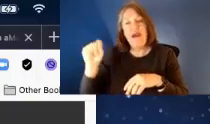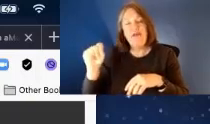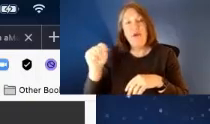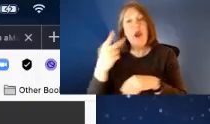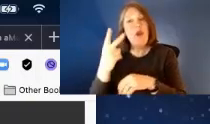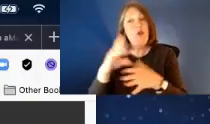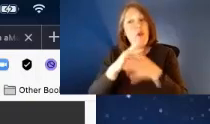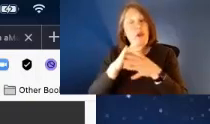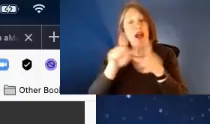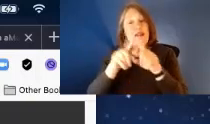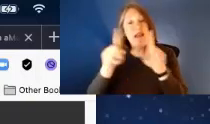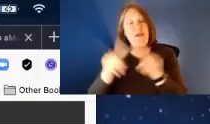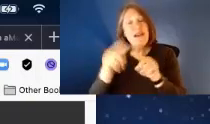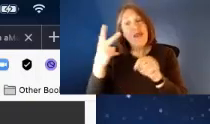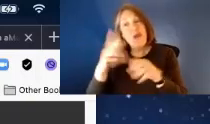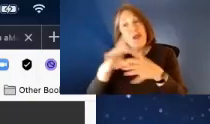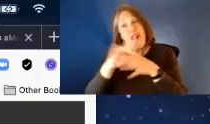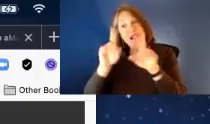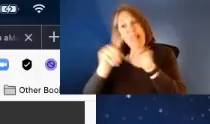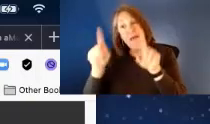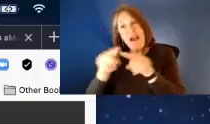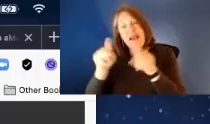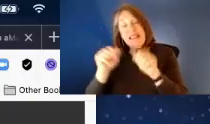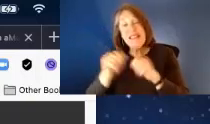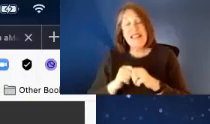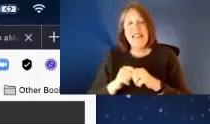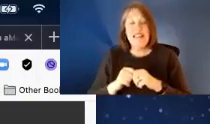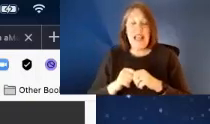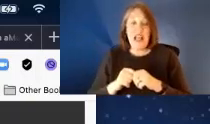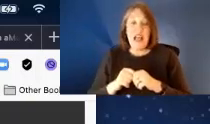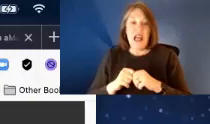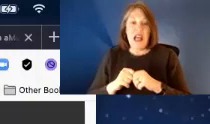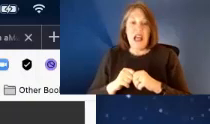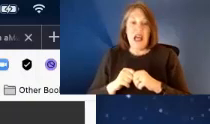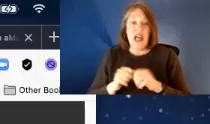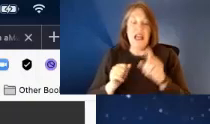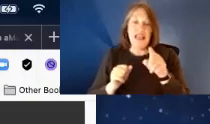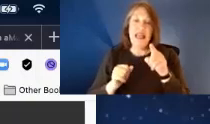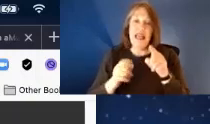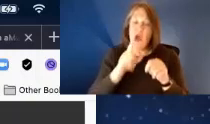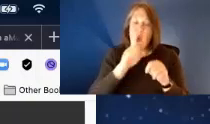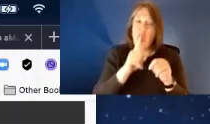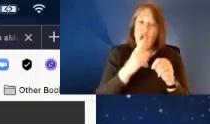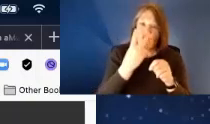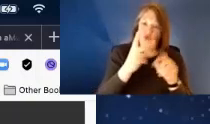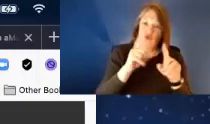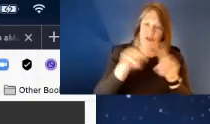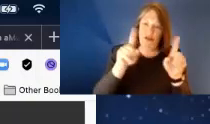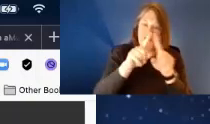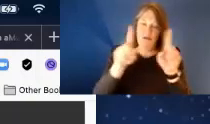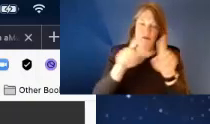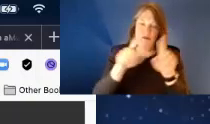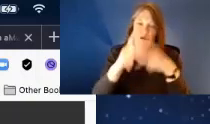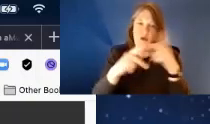boxes, three content boxes. Here are two different formats for four content boxes.